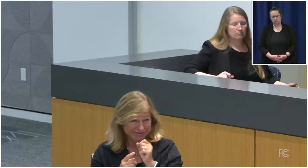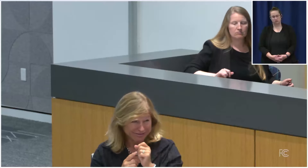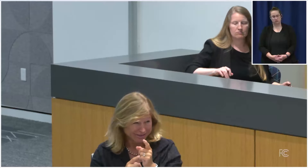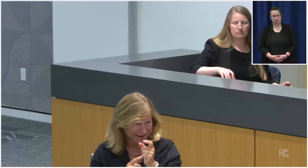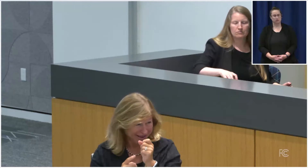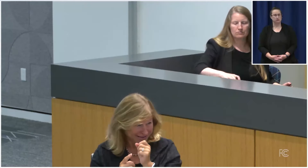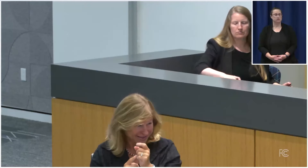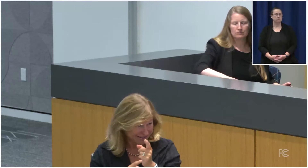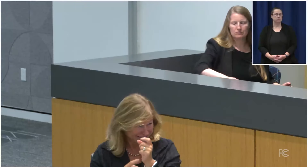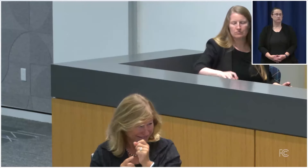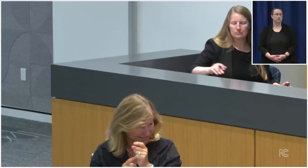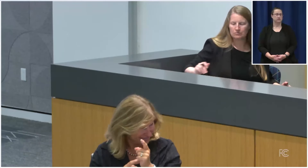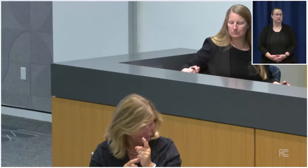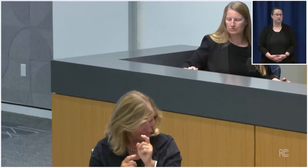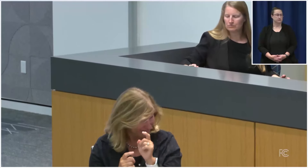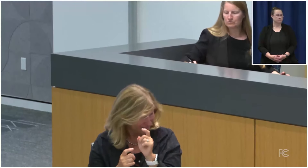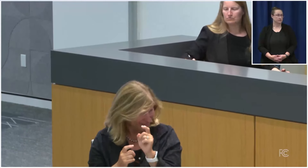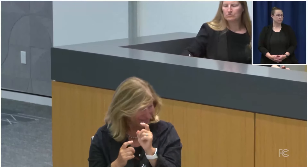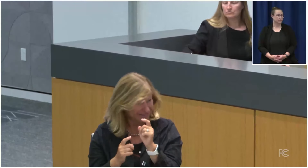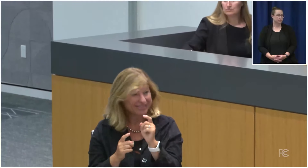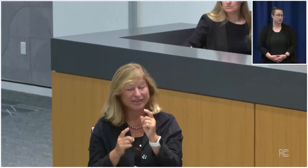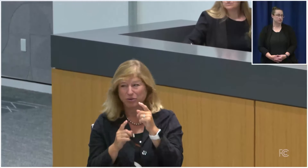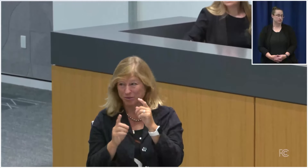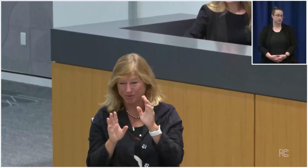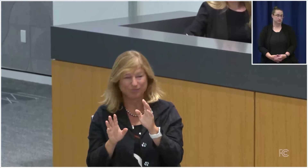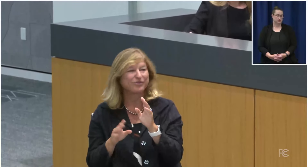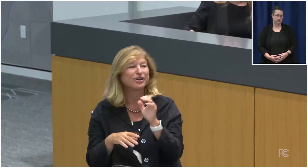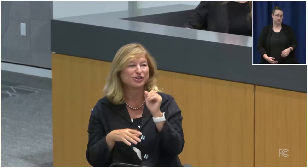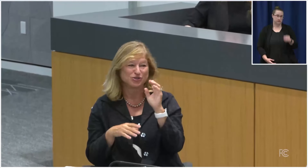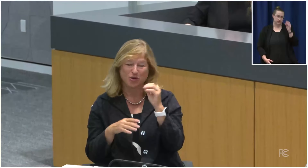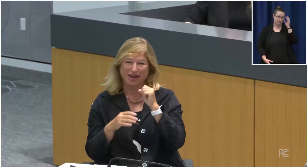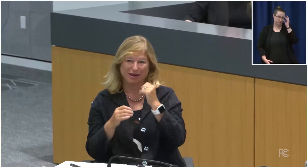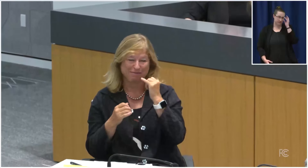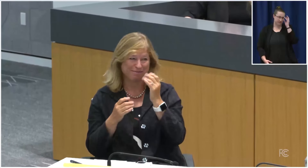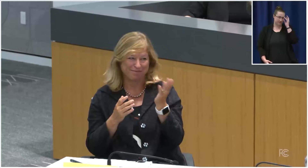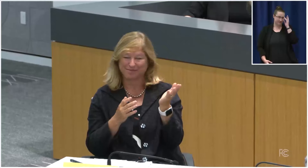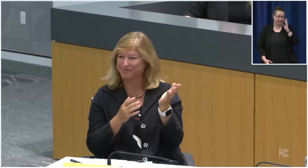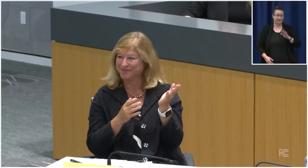SOME CLAPPING, AS WELL. THANK YOU FOR THAT. I WOULD LIKE TO TURN IT OVER TO TIA NEXT.